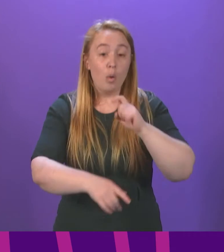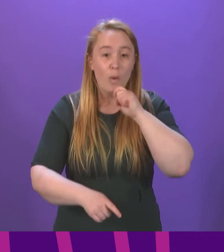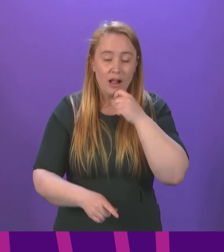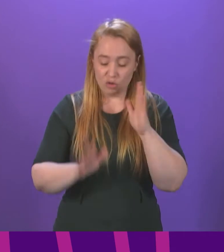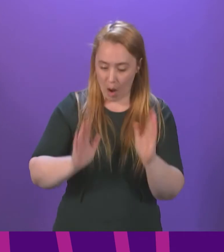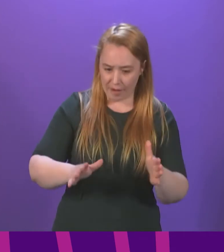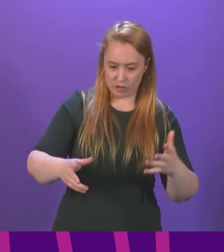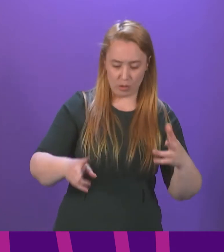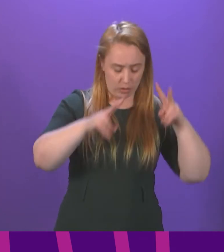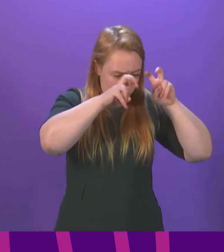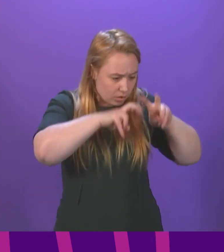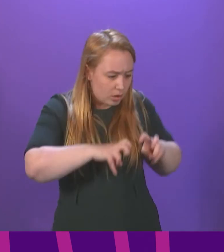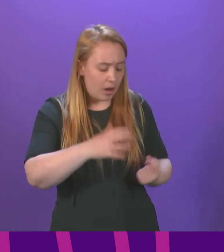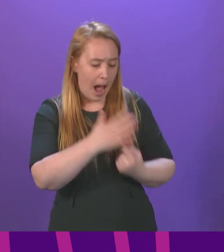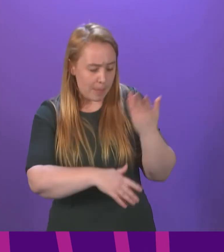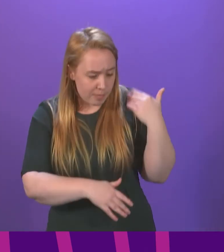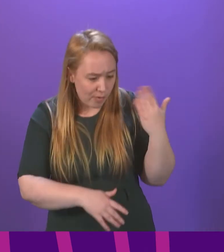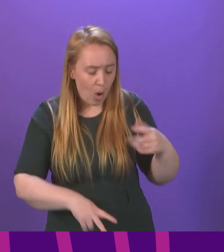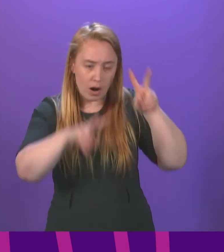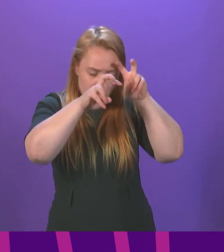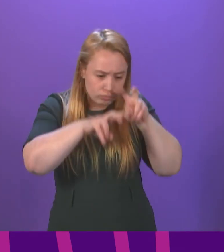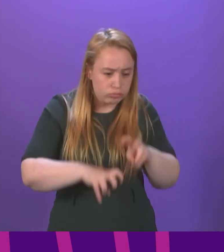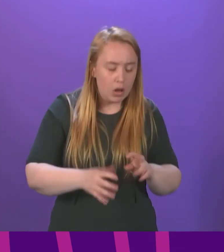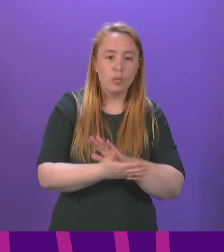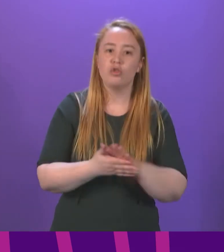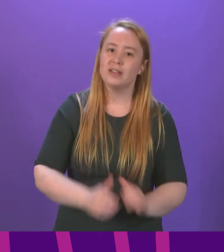threats and that will help to build a world-class public health system in Scotland.